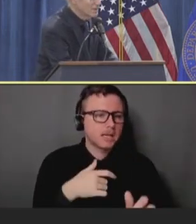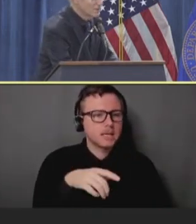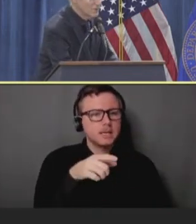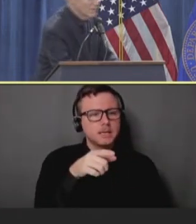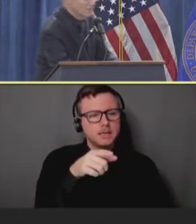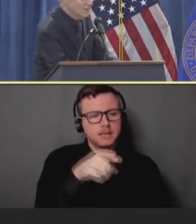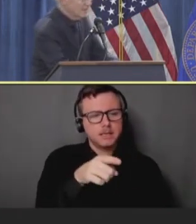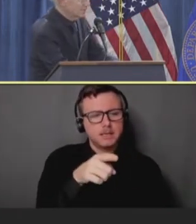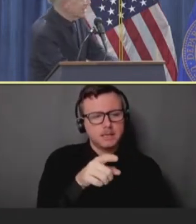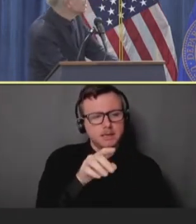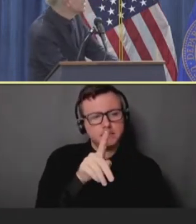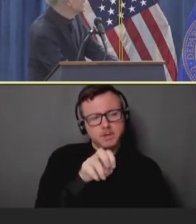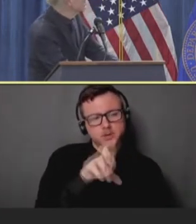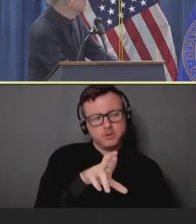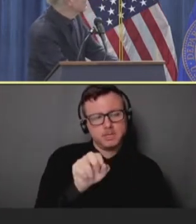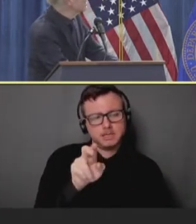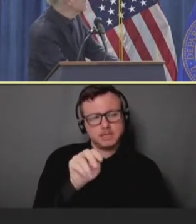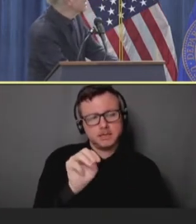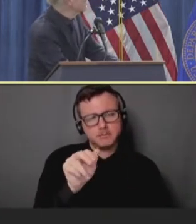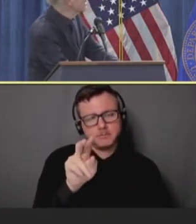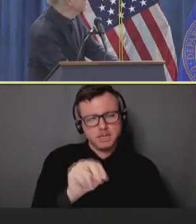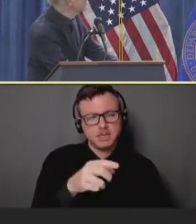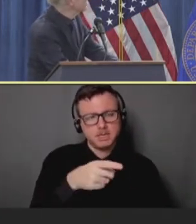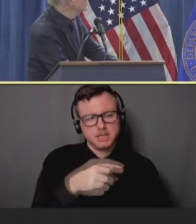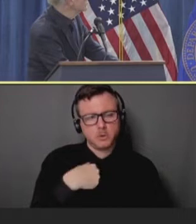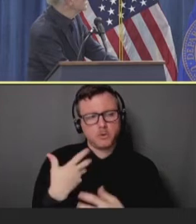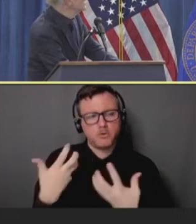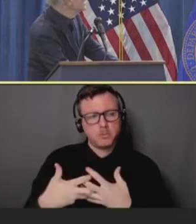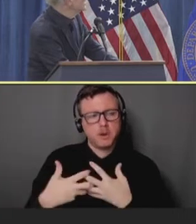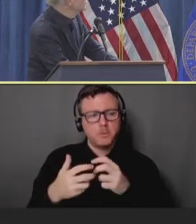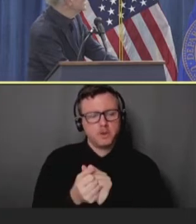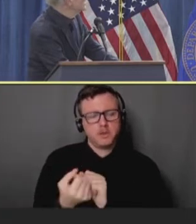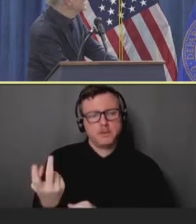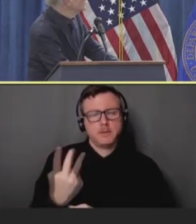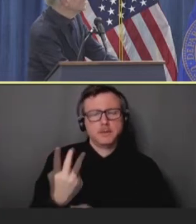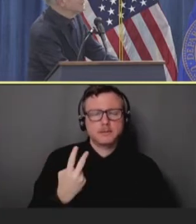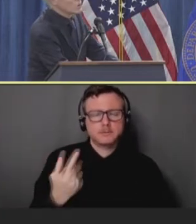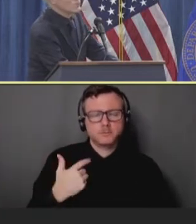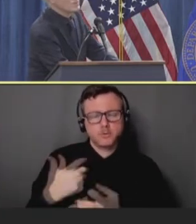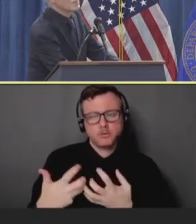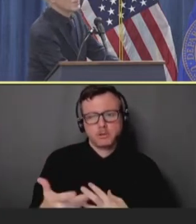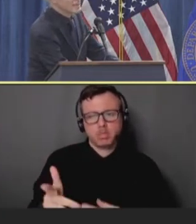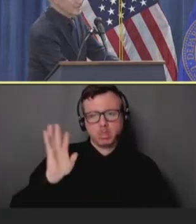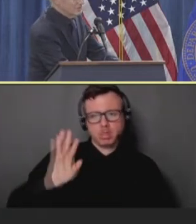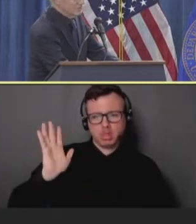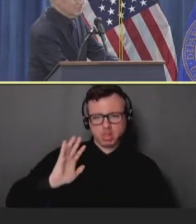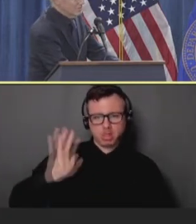program at Jackson Laboratories, many, many years ago, misoversimplification.